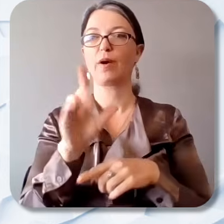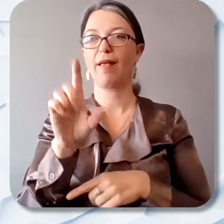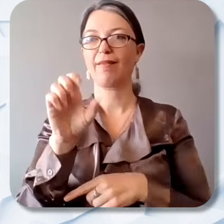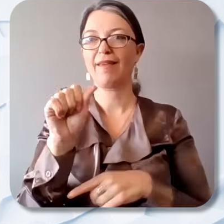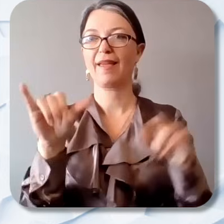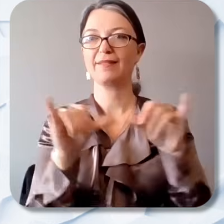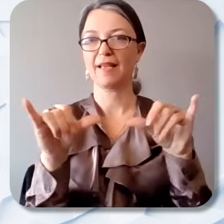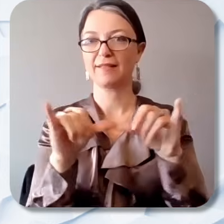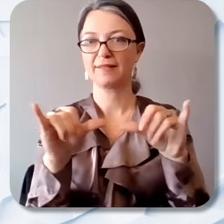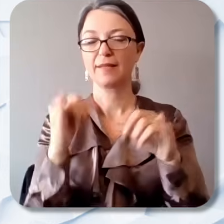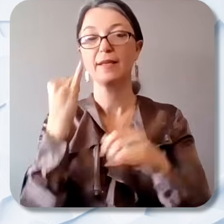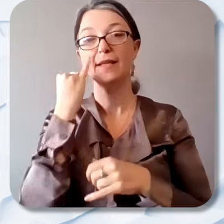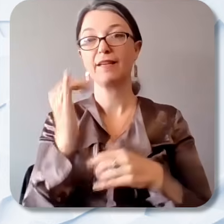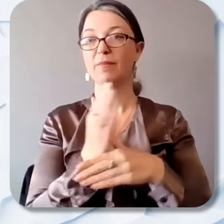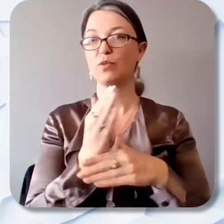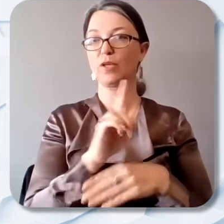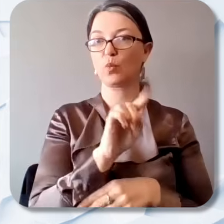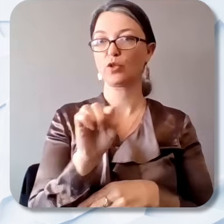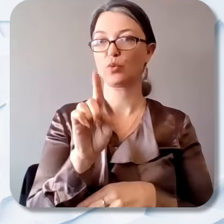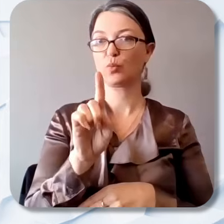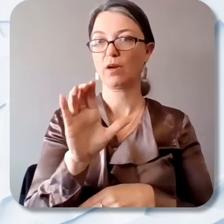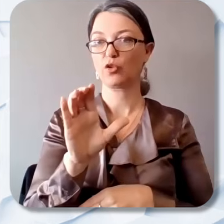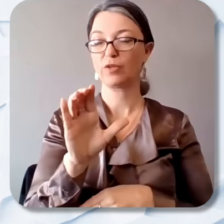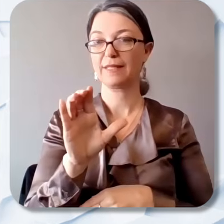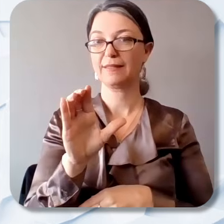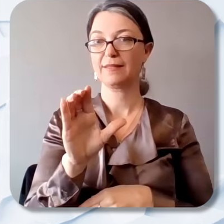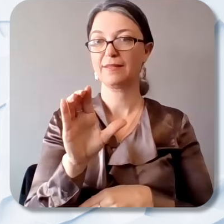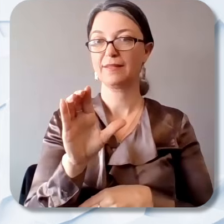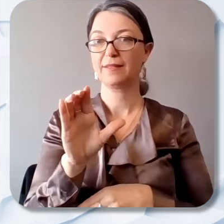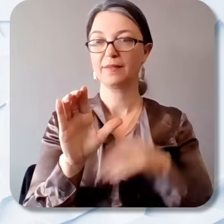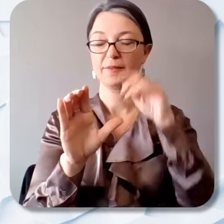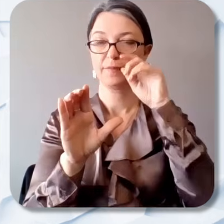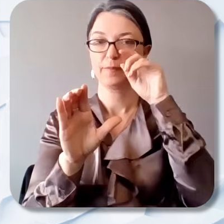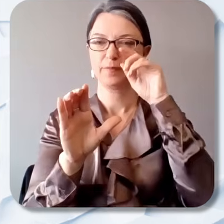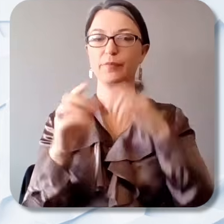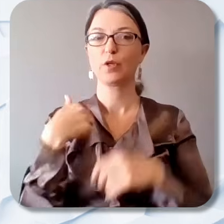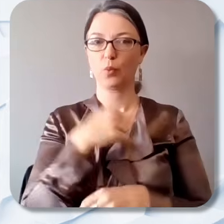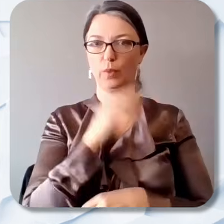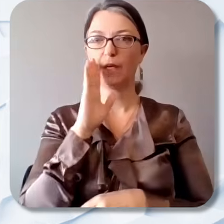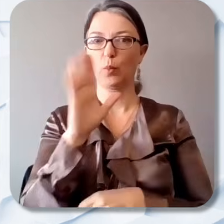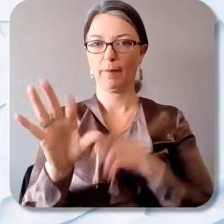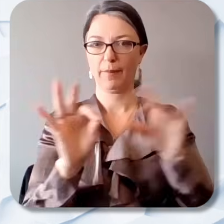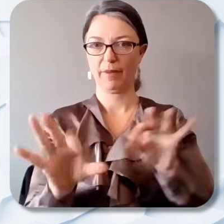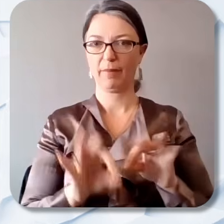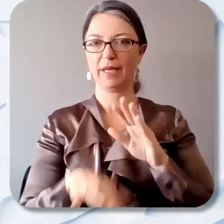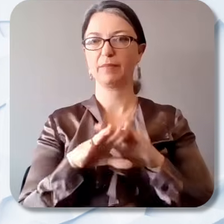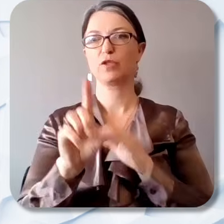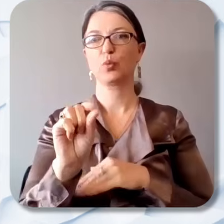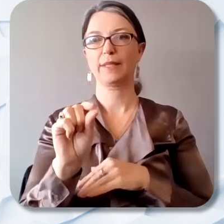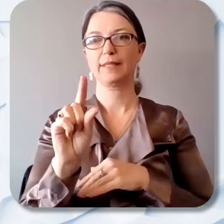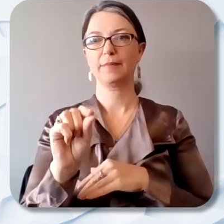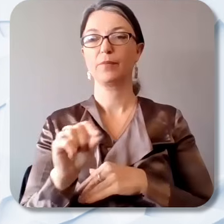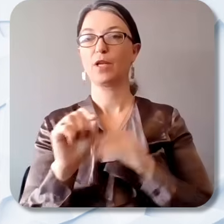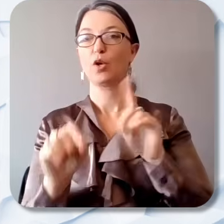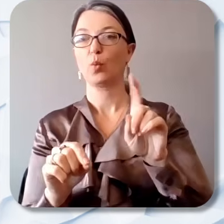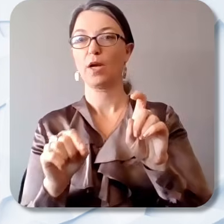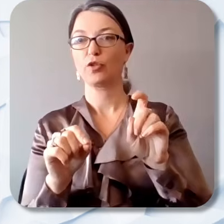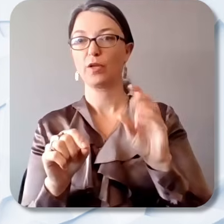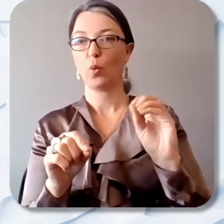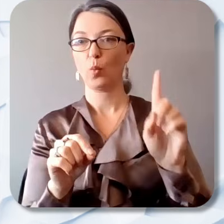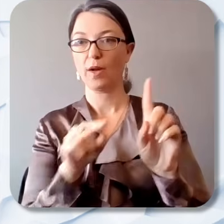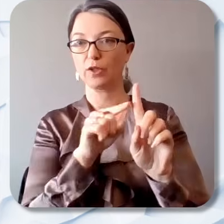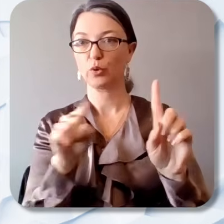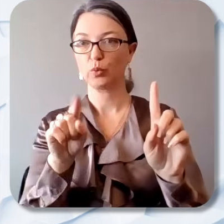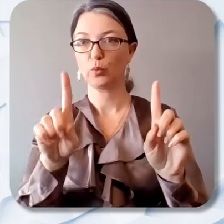So if you're between one and 100, we are going to give you a maximum 20 between 101 and 199